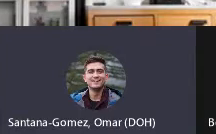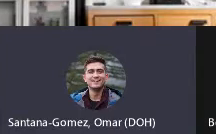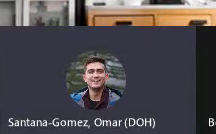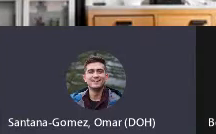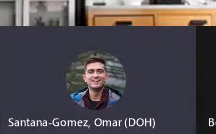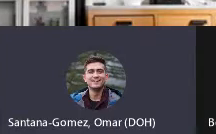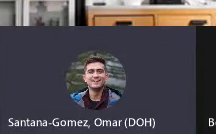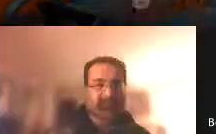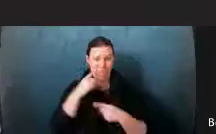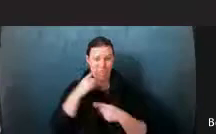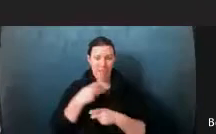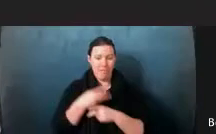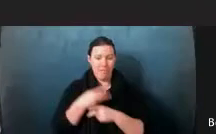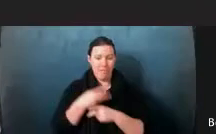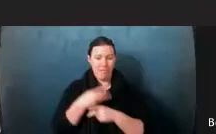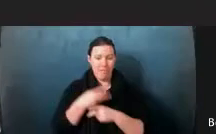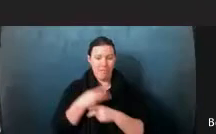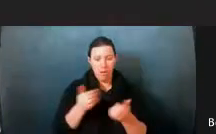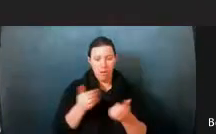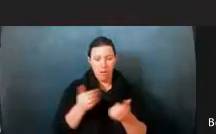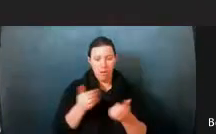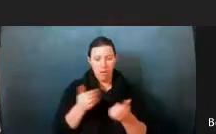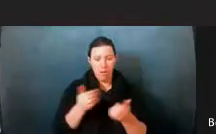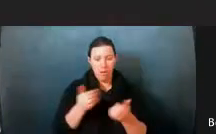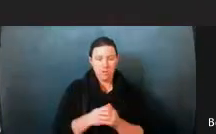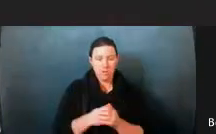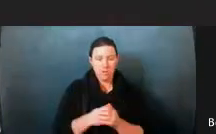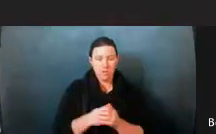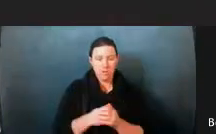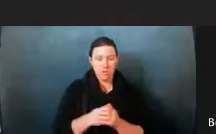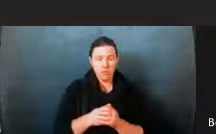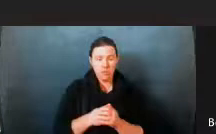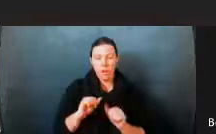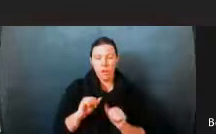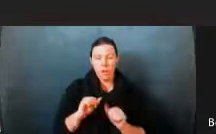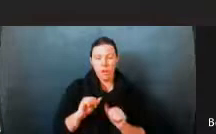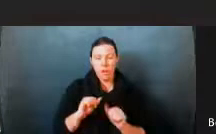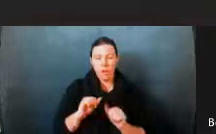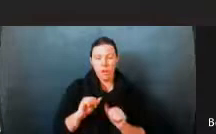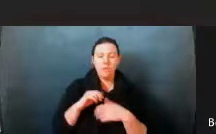And we're just trying to gauge as far as information, get stories from the community,